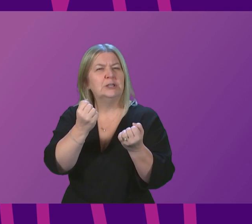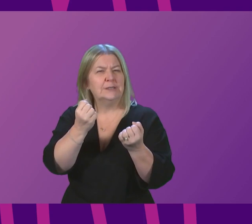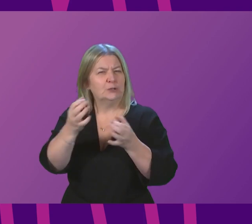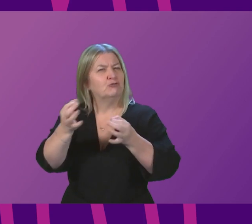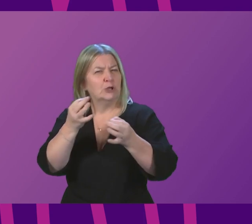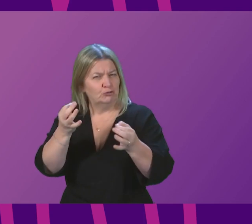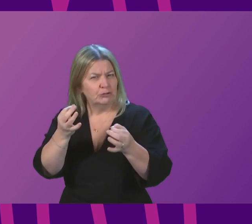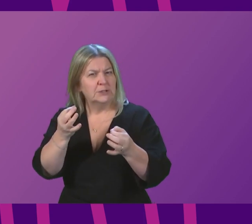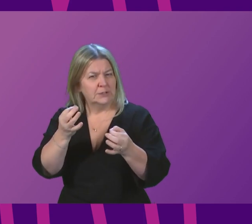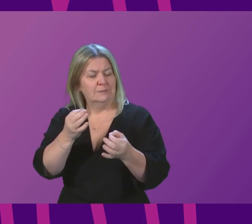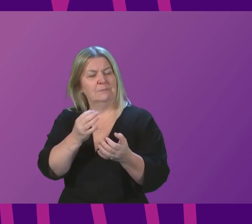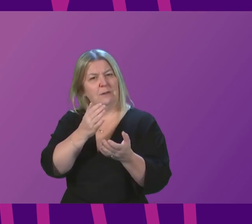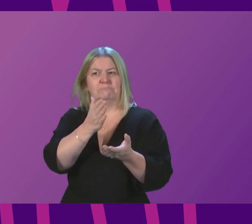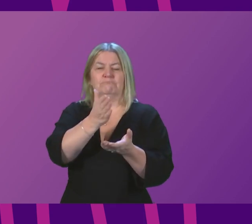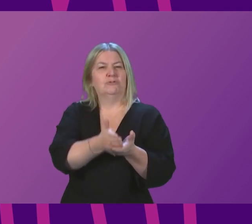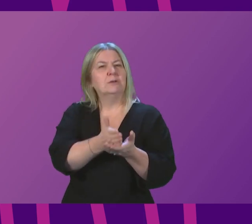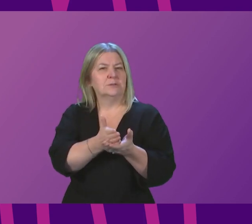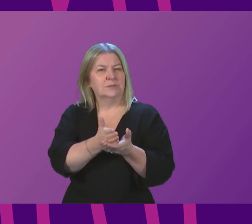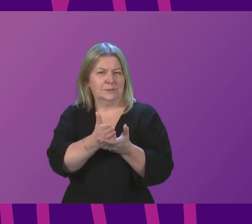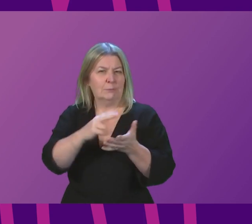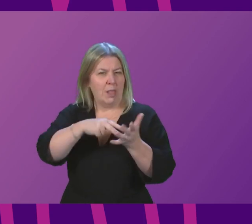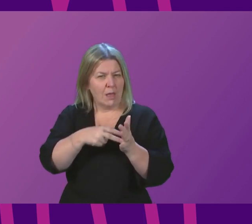referred, both of which we will publish over the course of this year.